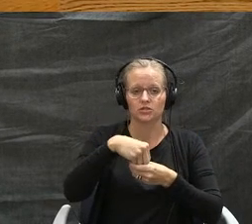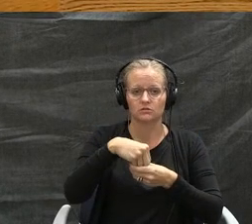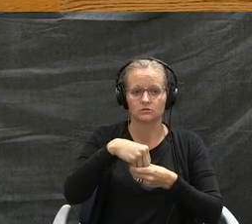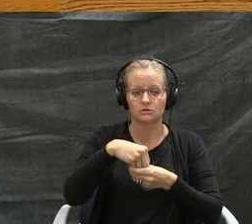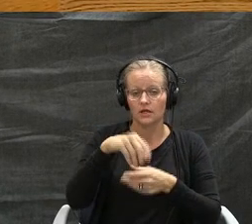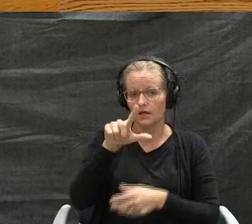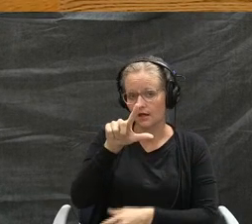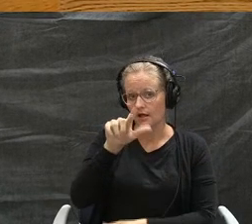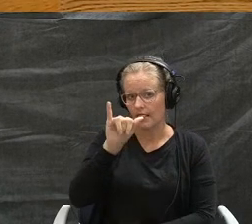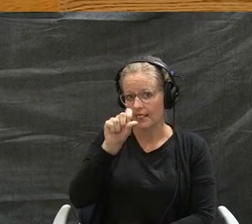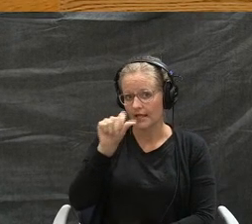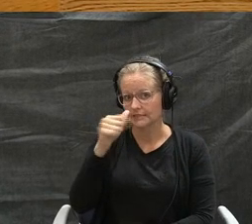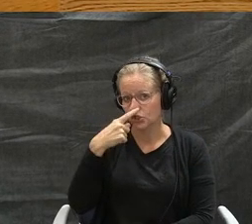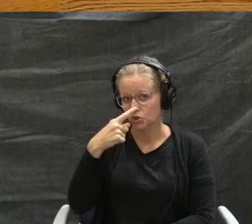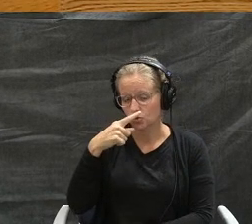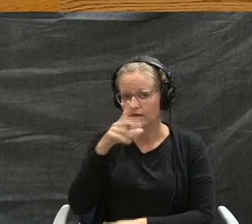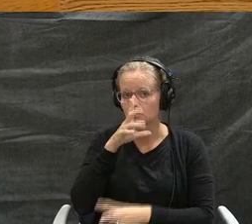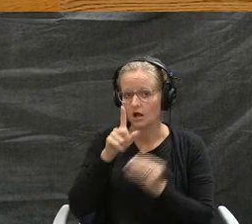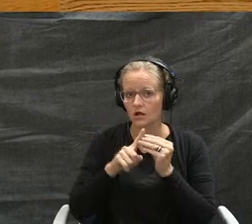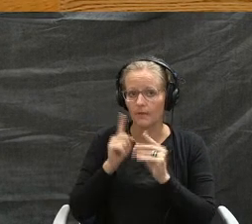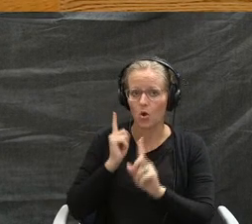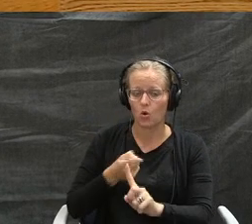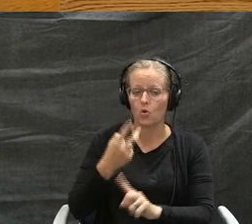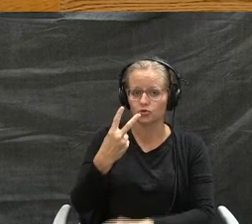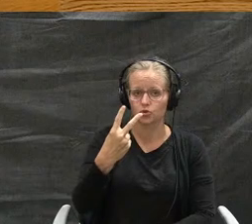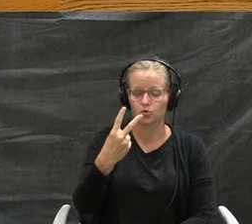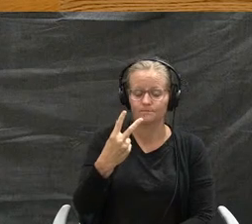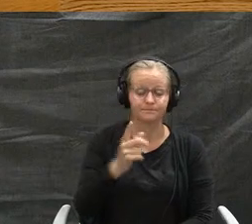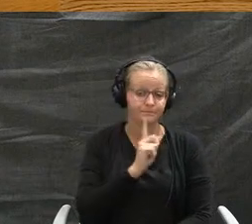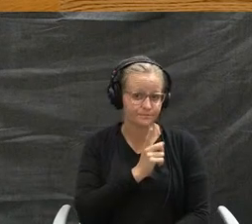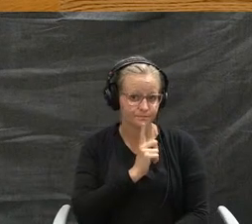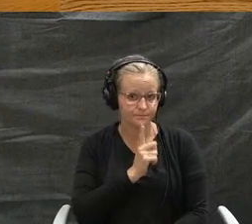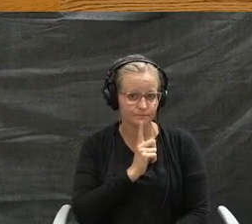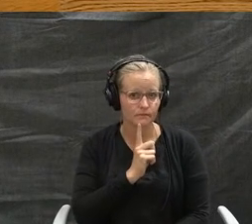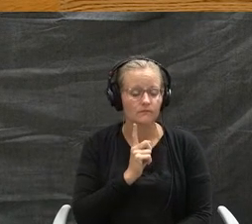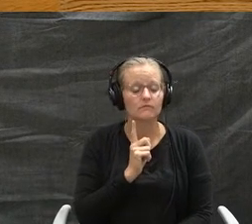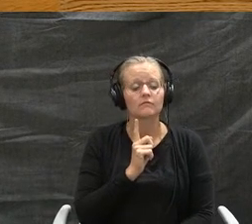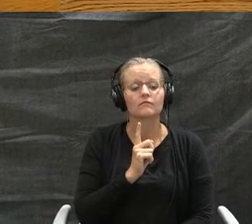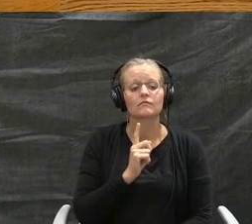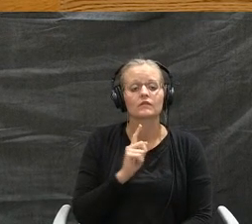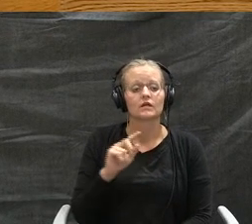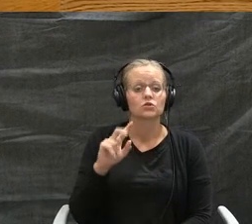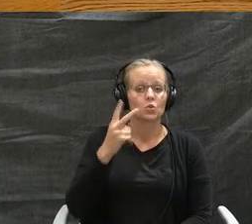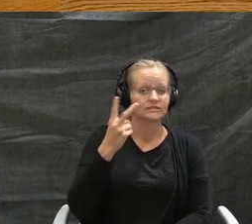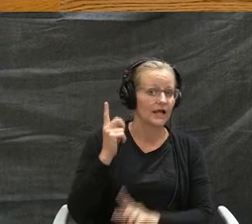I'm sure this is a goal that is very important to us as well. On